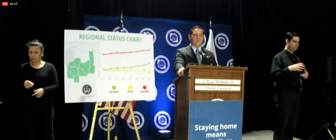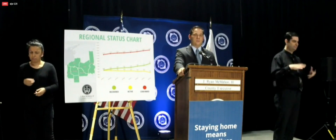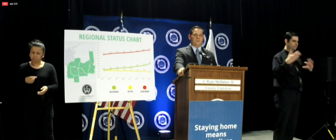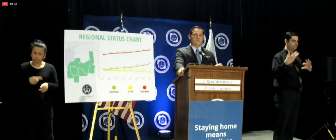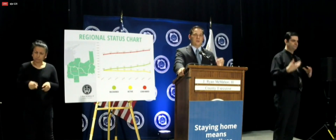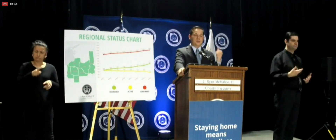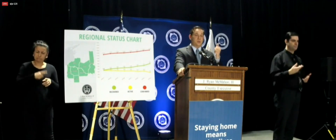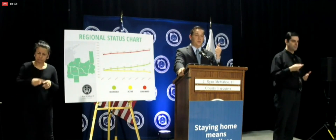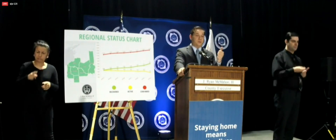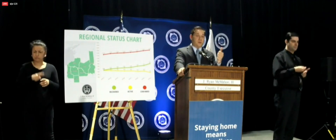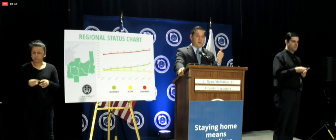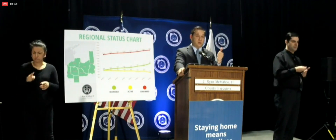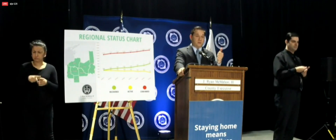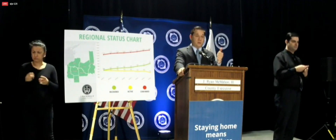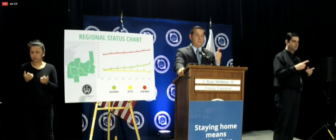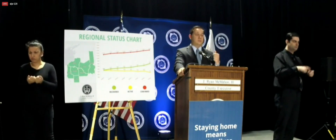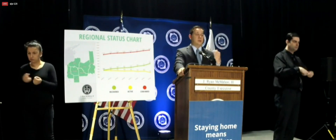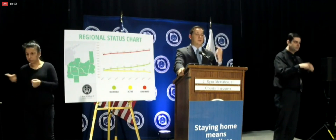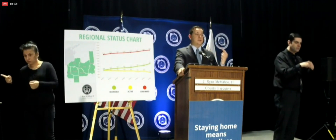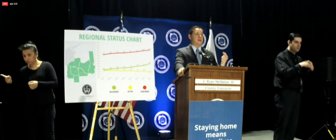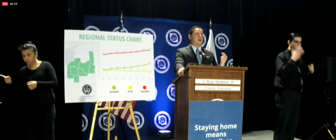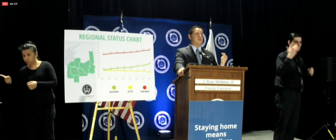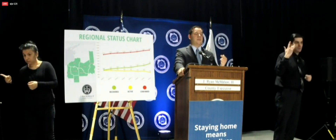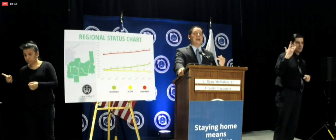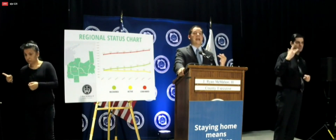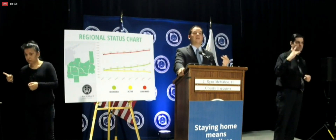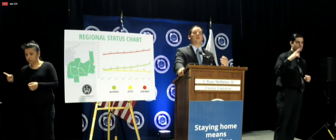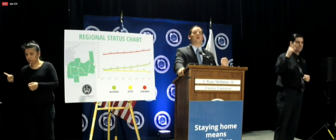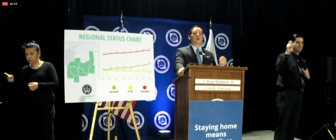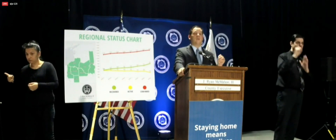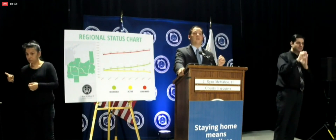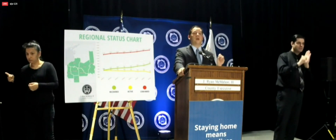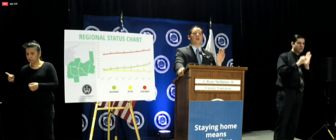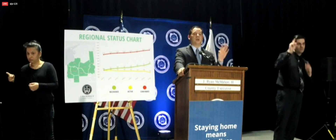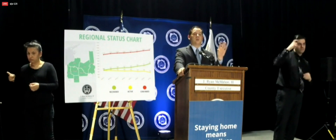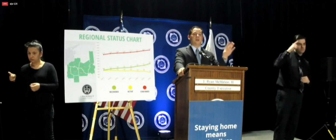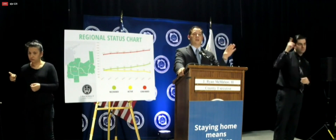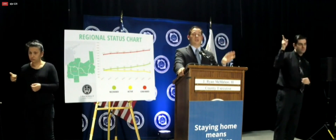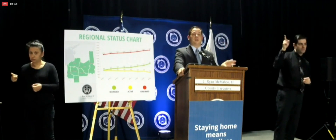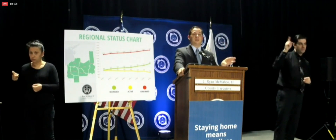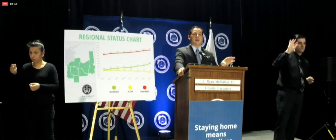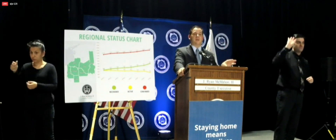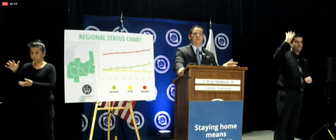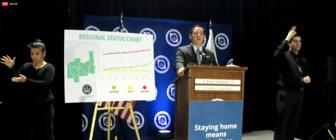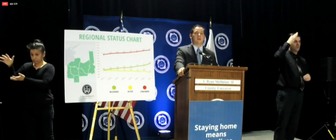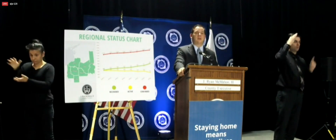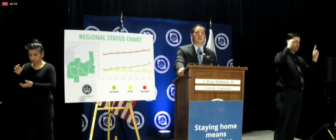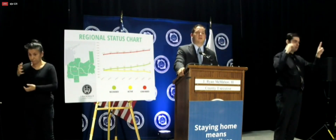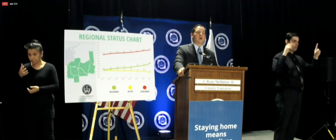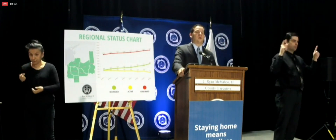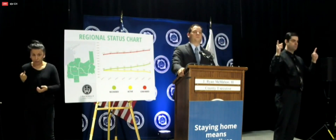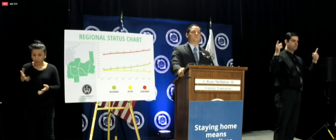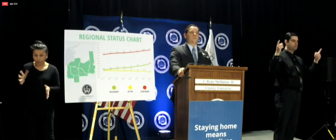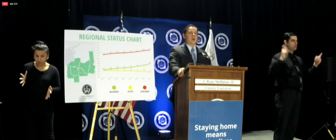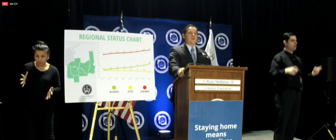EVERY YEAR FOR THE LAST NINE YEARS. SO, WHAT HAPPENED IS OUR REF YOU ARE IN WAS SHUT DOWN BECAUSE BOTH THE FEDERAL GOVERNMENT, THE STATE GOVERNMENT, AND THE LOCAL